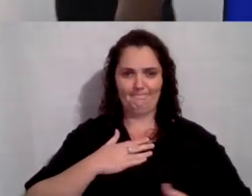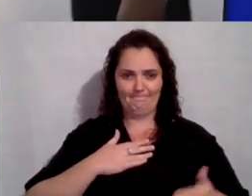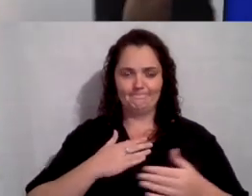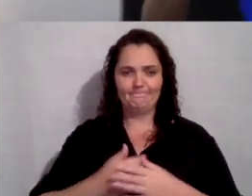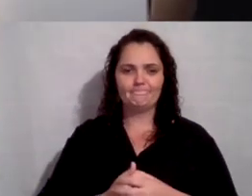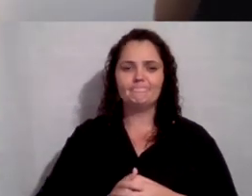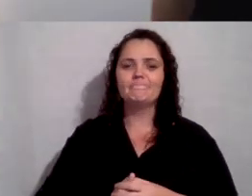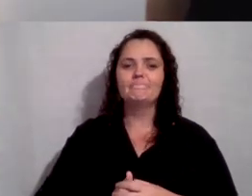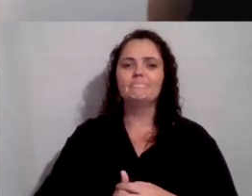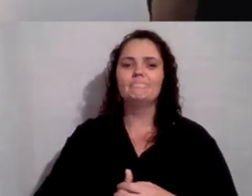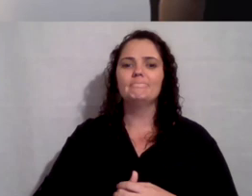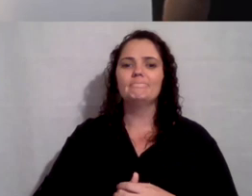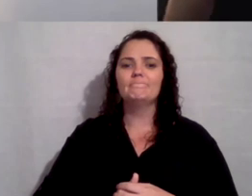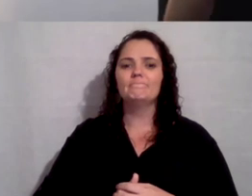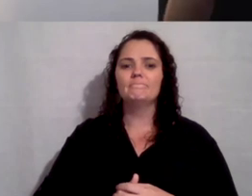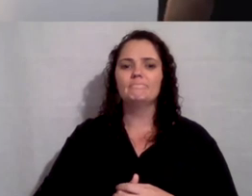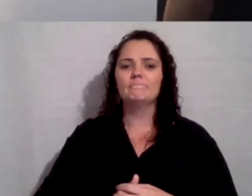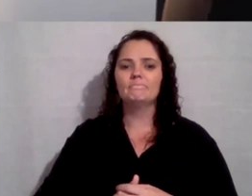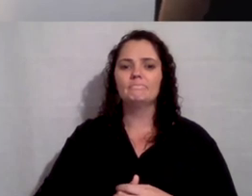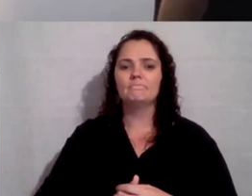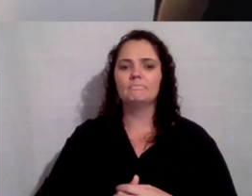alright so go for it y'all so bring their upper bodies or Rachel's